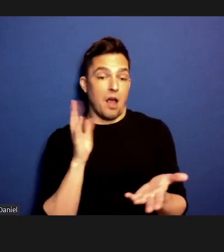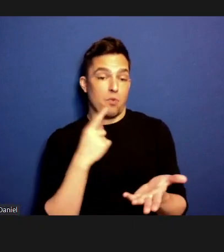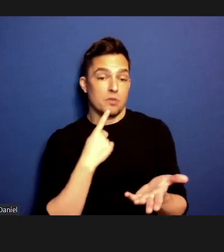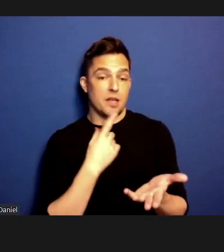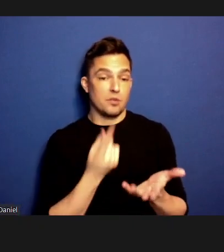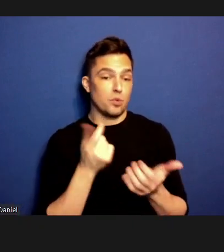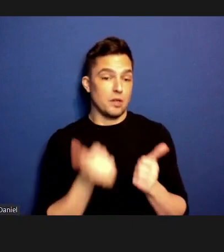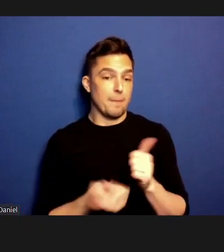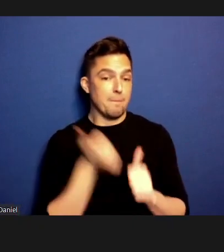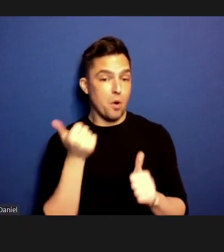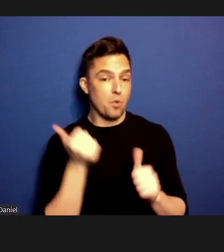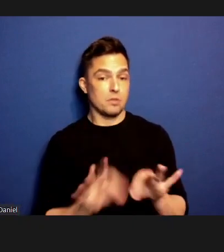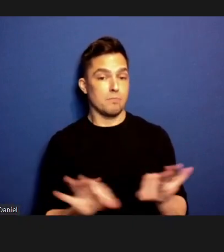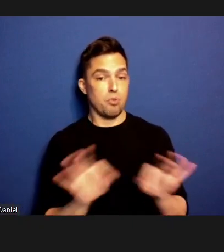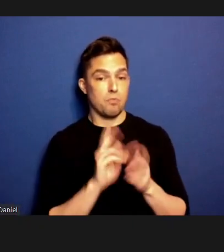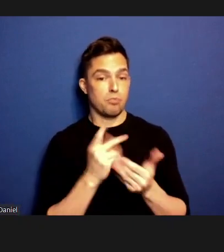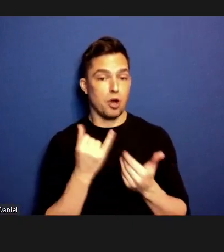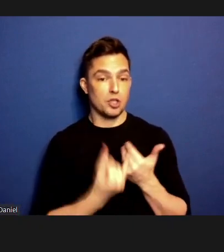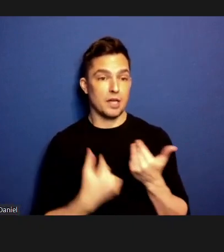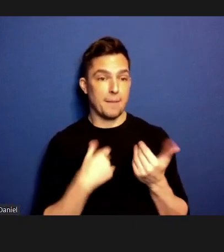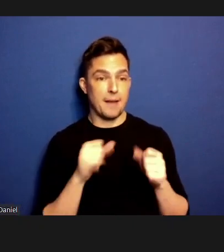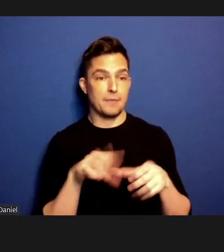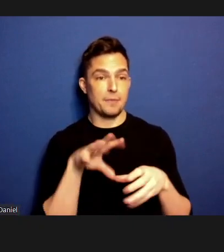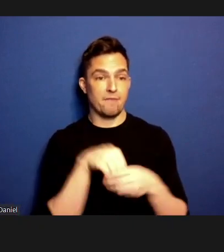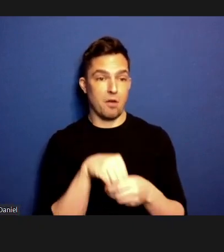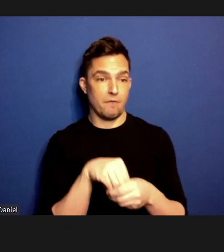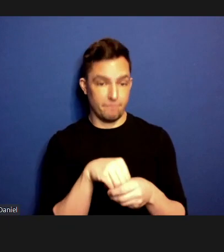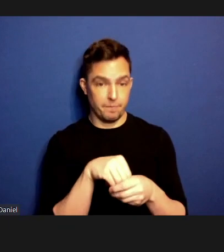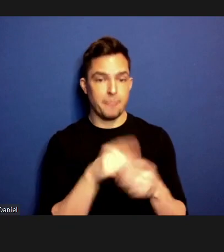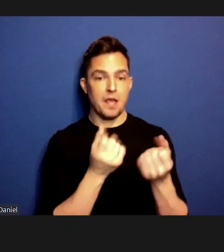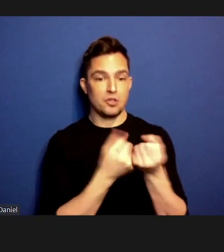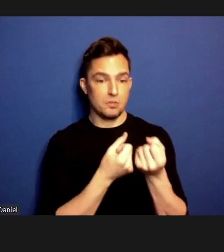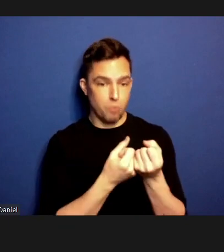important projects that I'm able to be a part of and to support, along with a really phenomenal